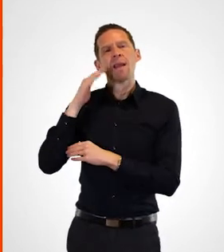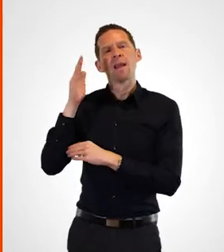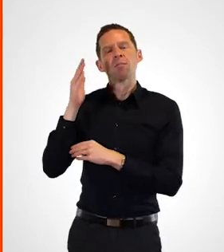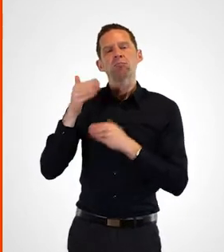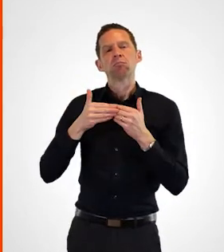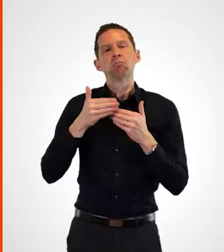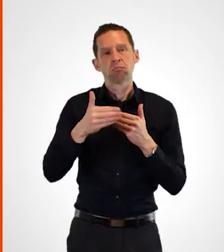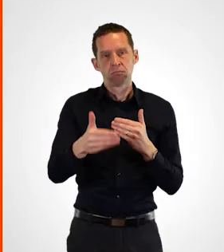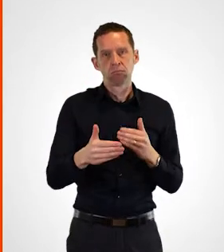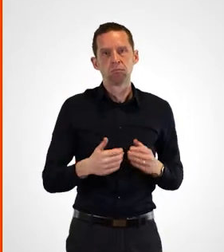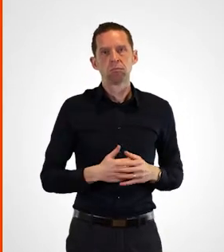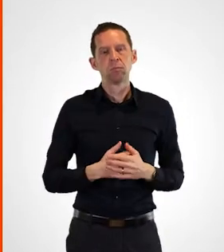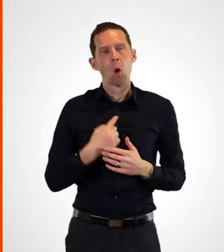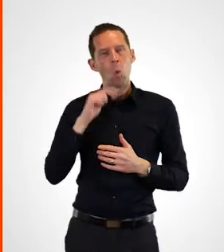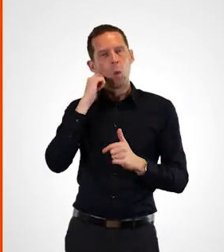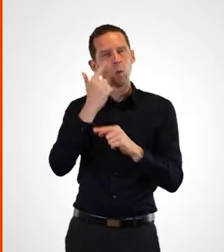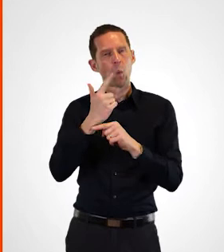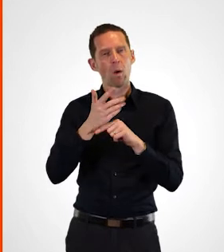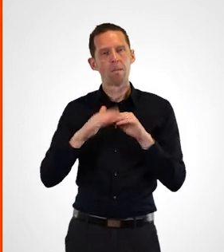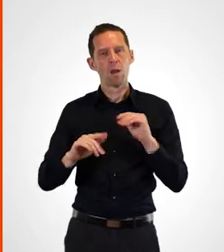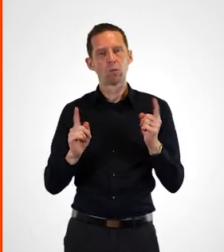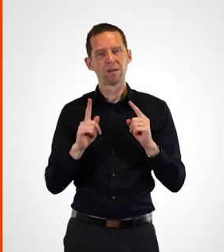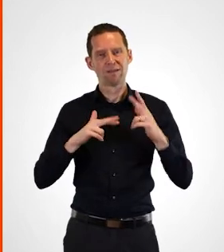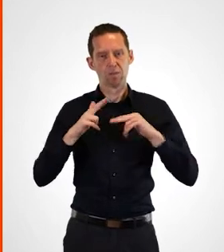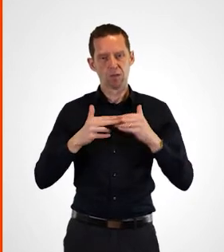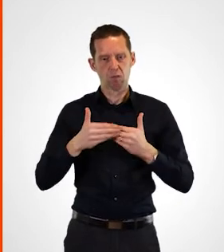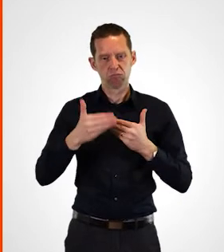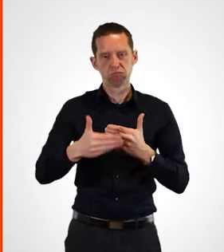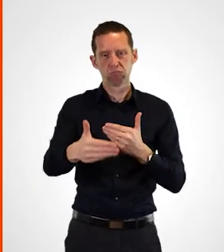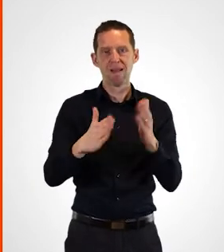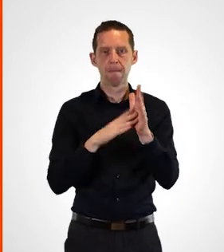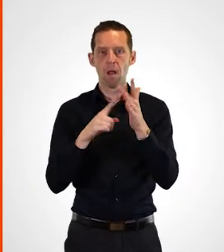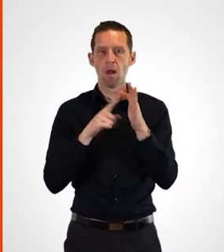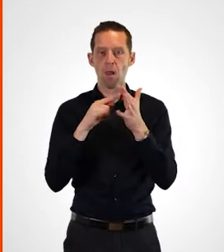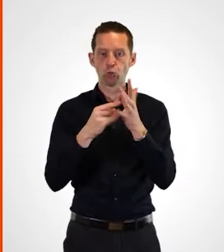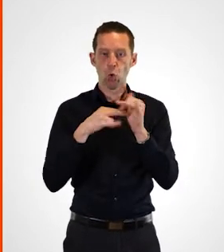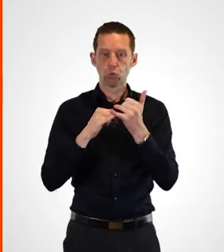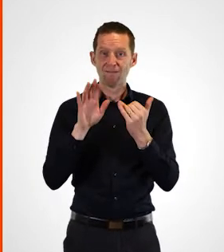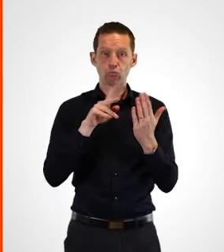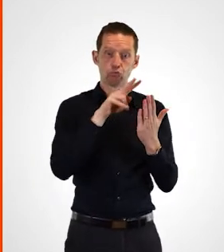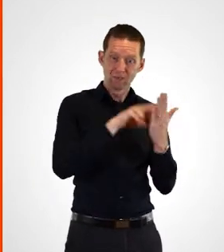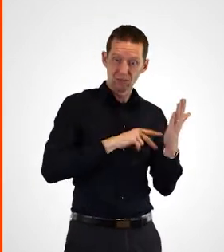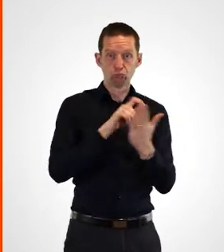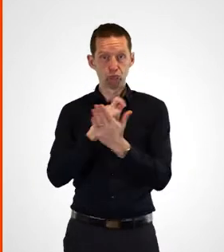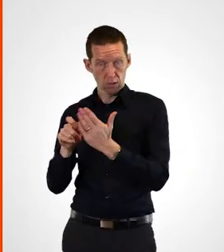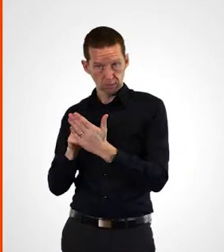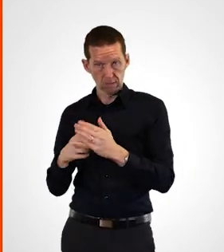the next couple of presentations, we'll be talking about the developmental milestones for both reading and writing and we're going to divide them